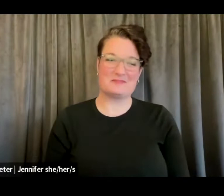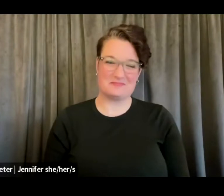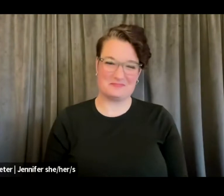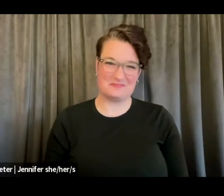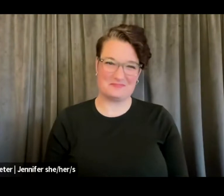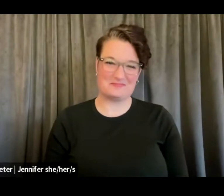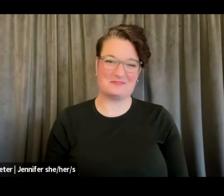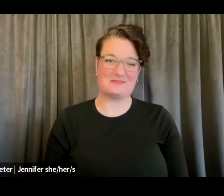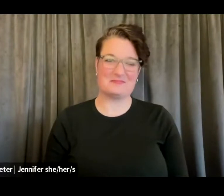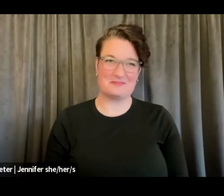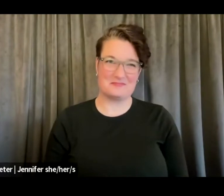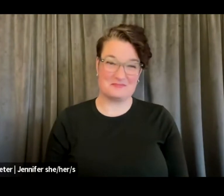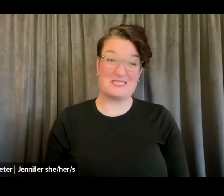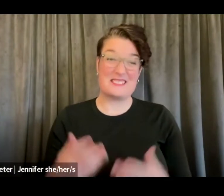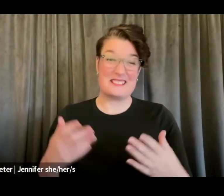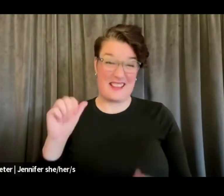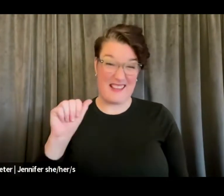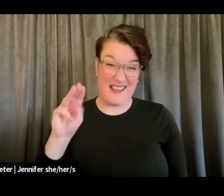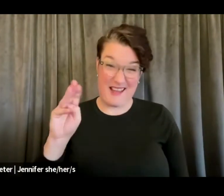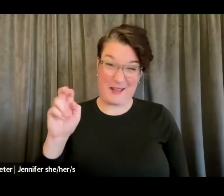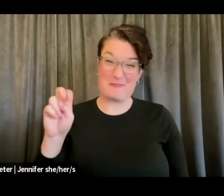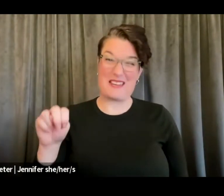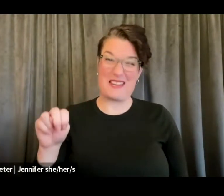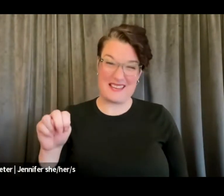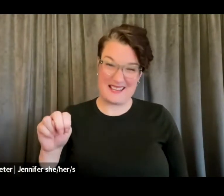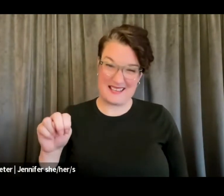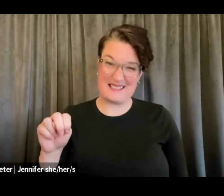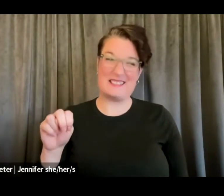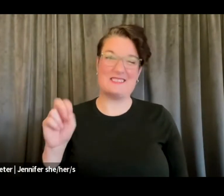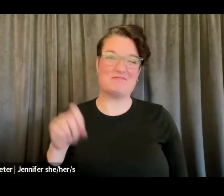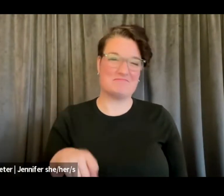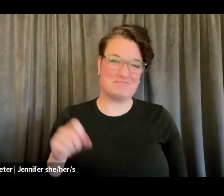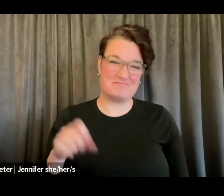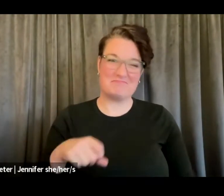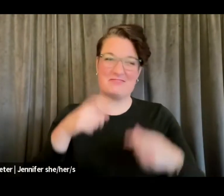Nomy: Mm-hmm amen. Oh, amen. Yes.